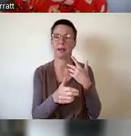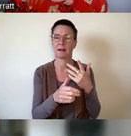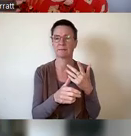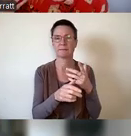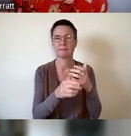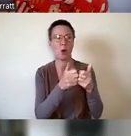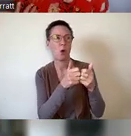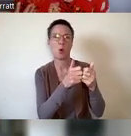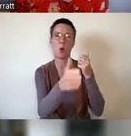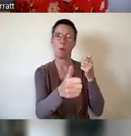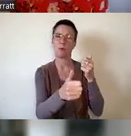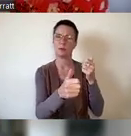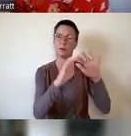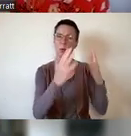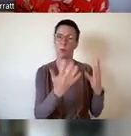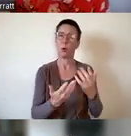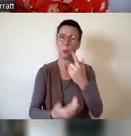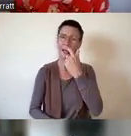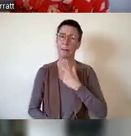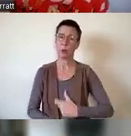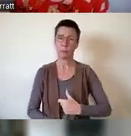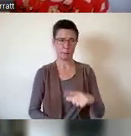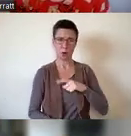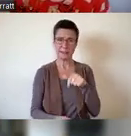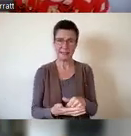We can be more human because we are more human as a sector.